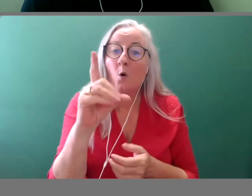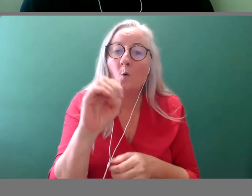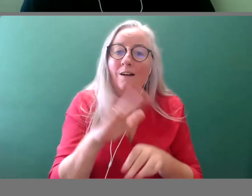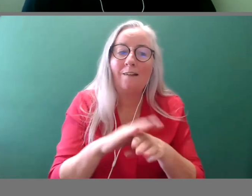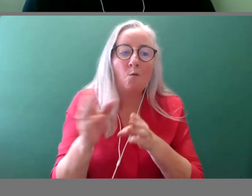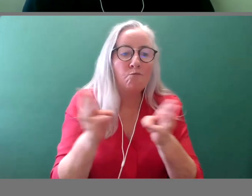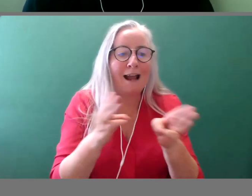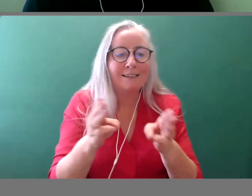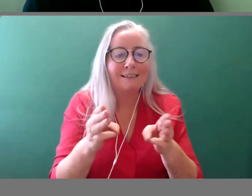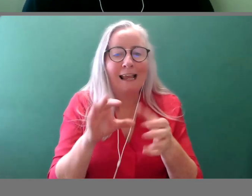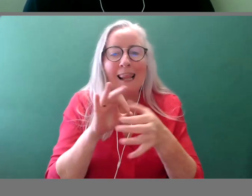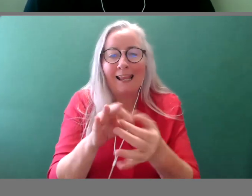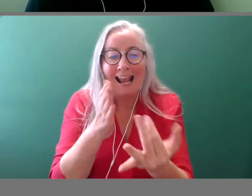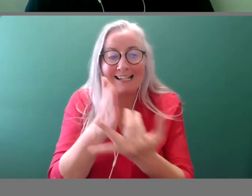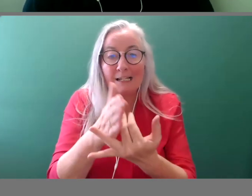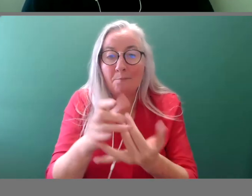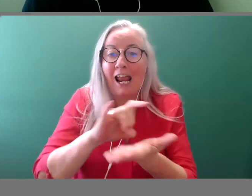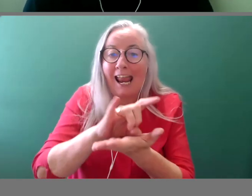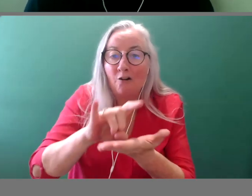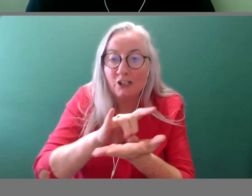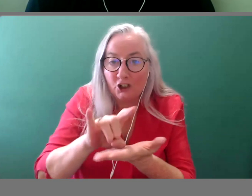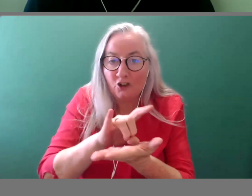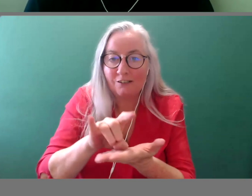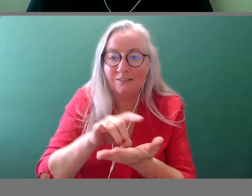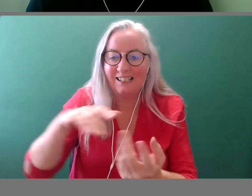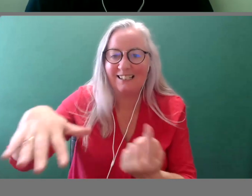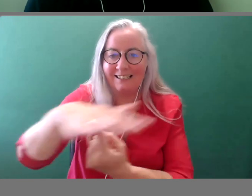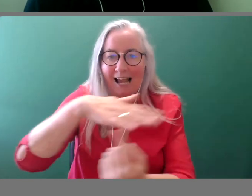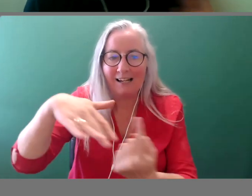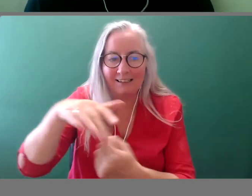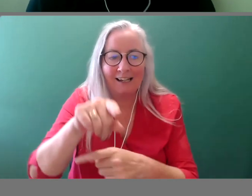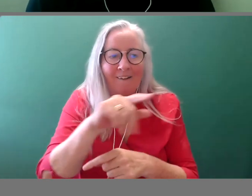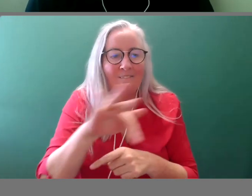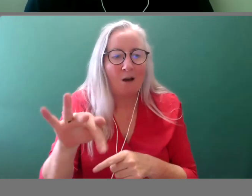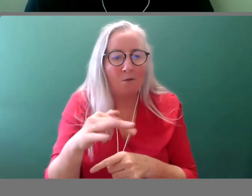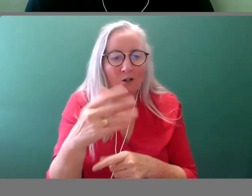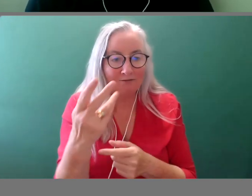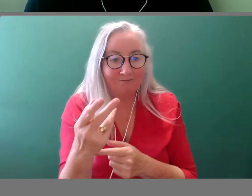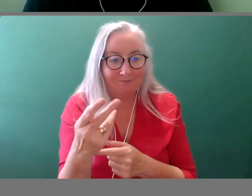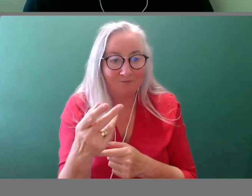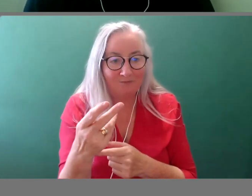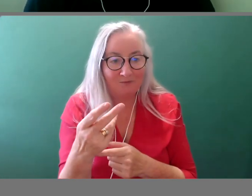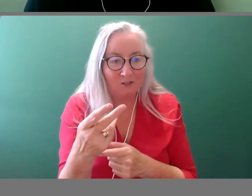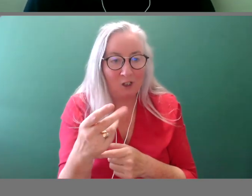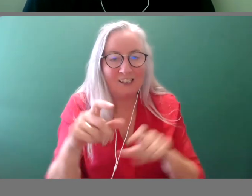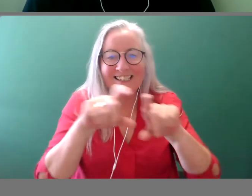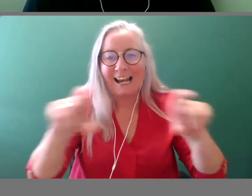heritage sites arises out of section 29 of the Act and we mentioned that a couple of moments ago